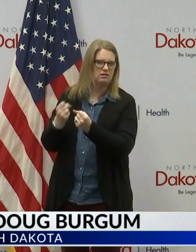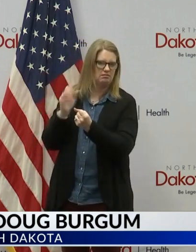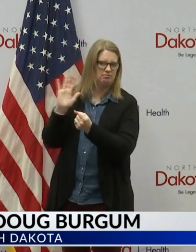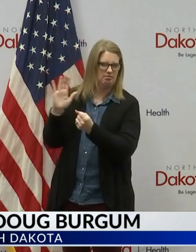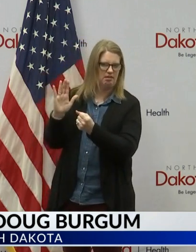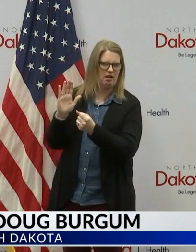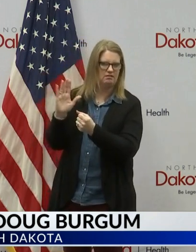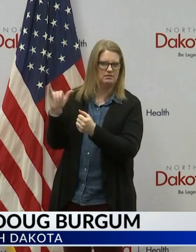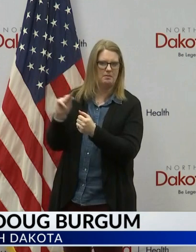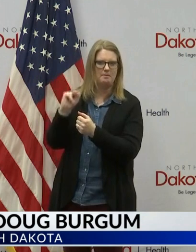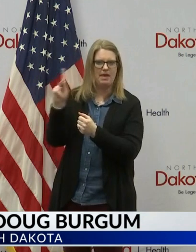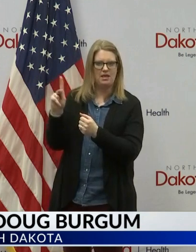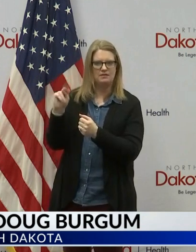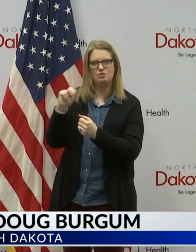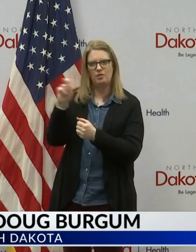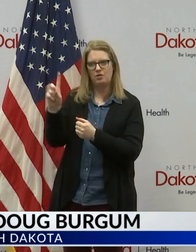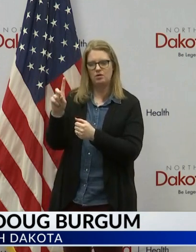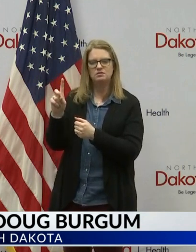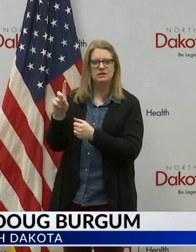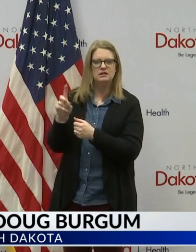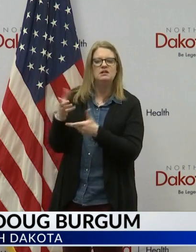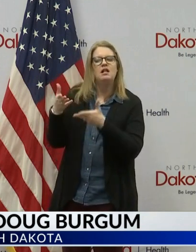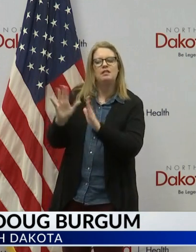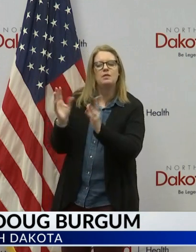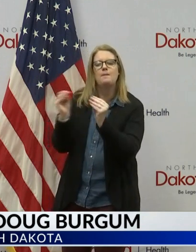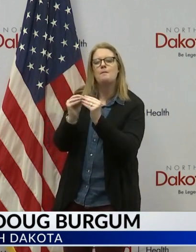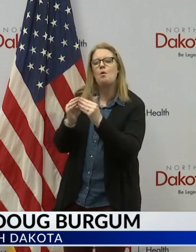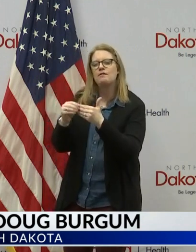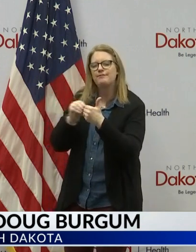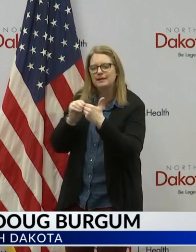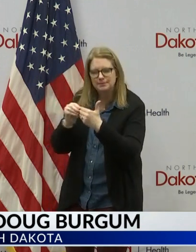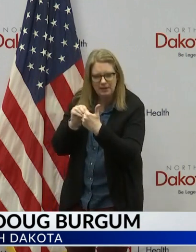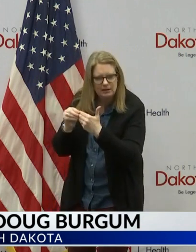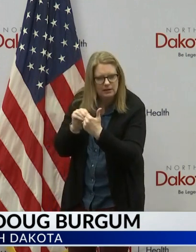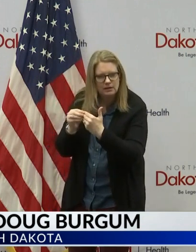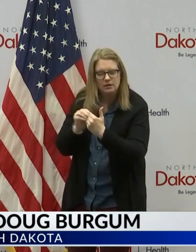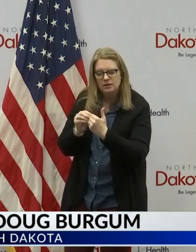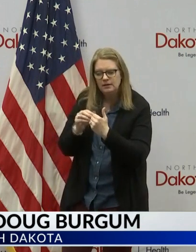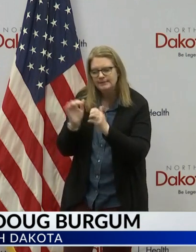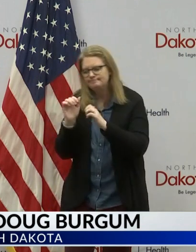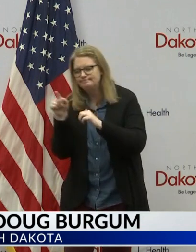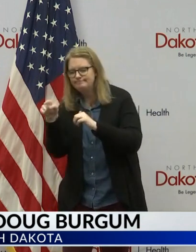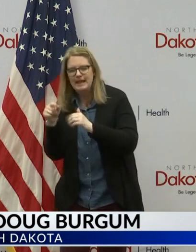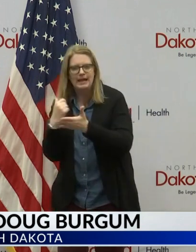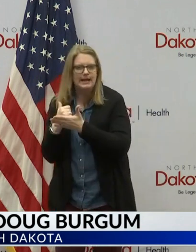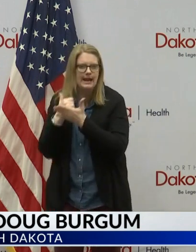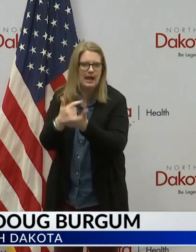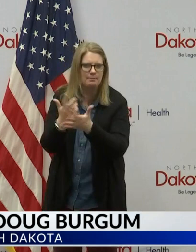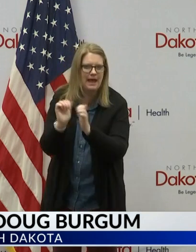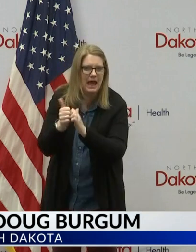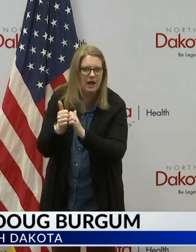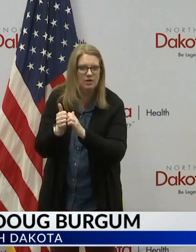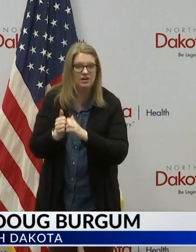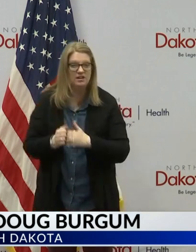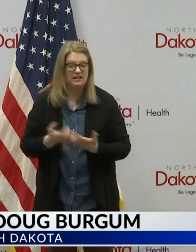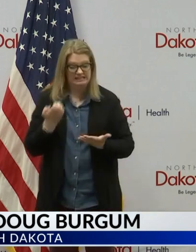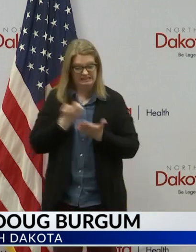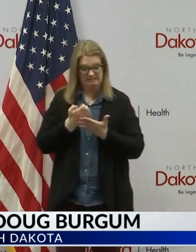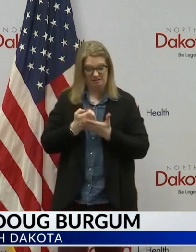EVEN AS IT DOES NOTHING RIGHT NOW AT THE BANK OF NORTH DAKOTA STRENGTHENING THE BALANCE SHEET